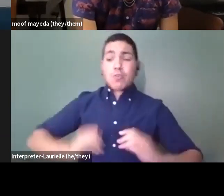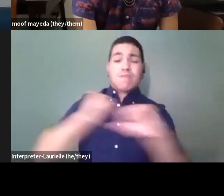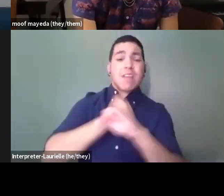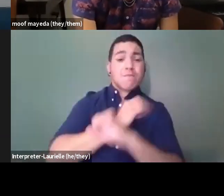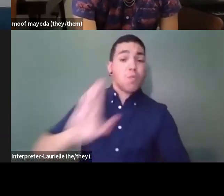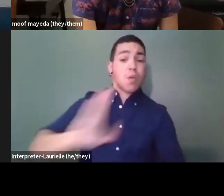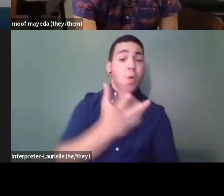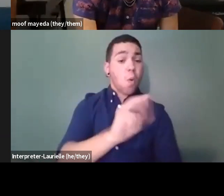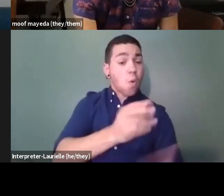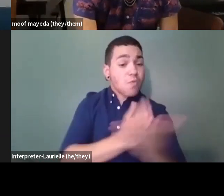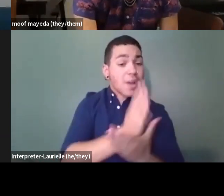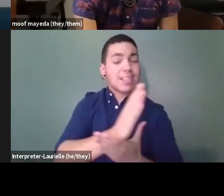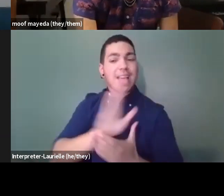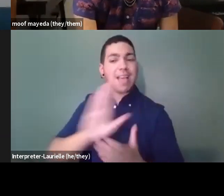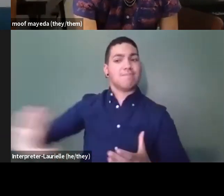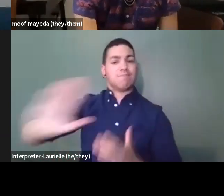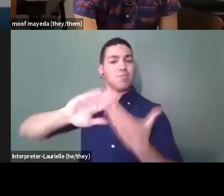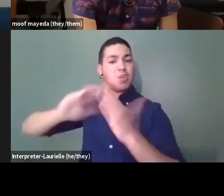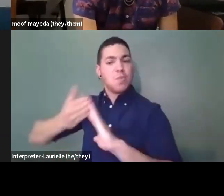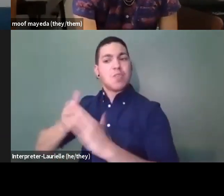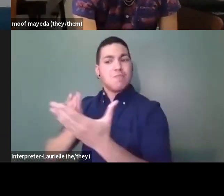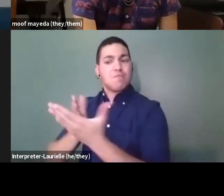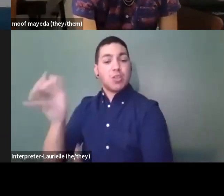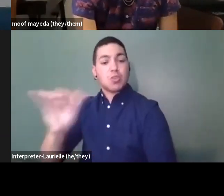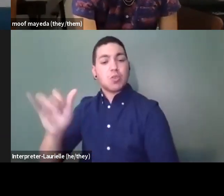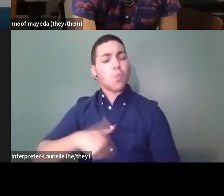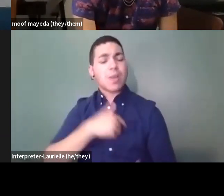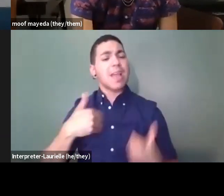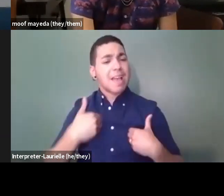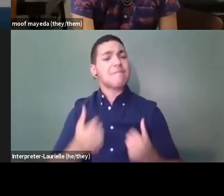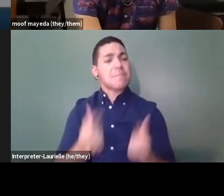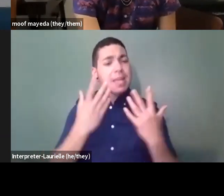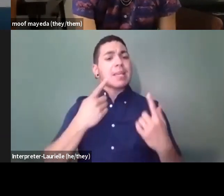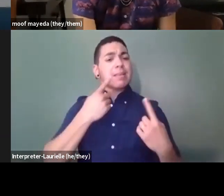accept more, sends the message to our LGBTQ friends, neighbors,